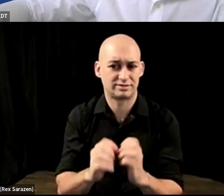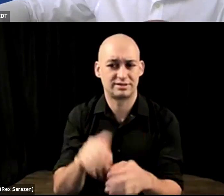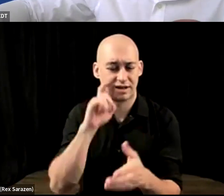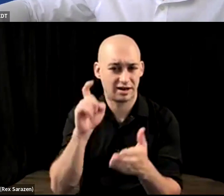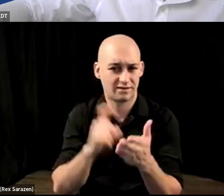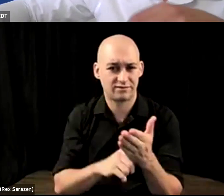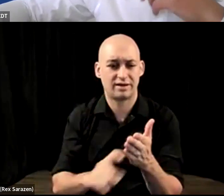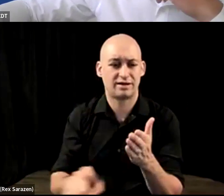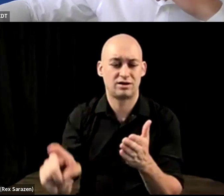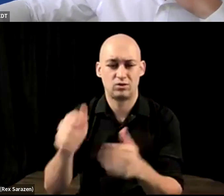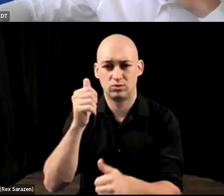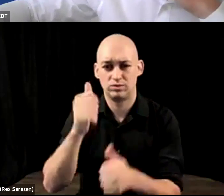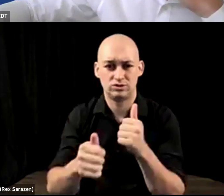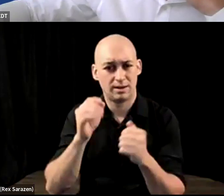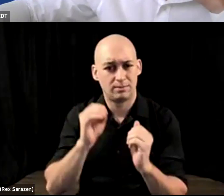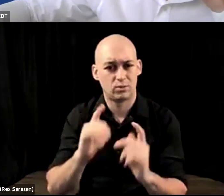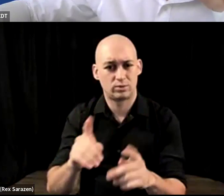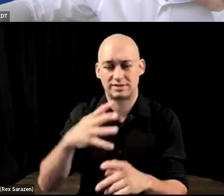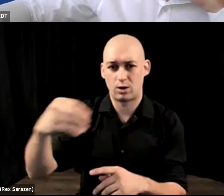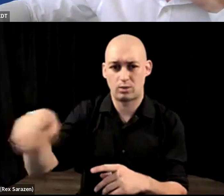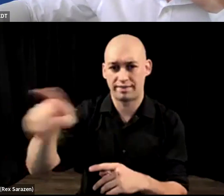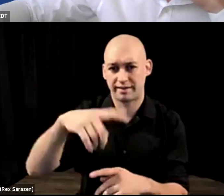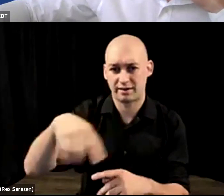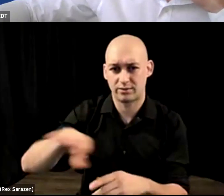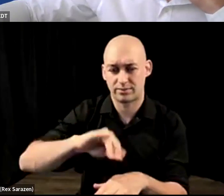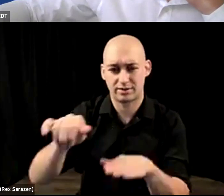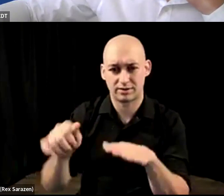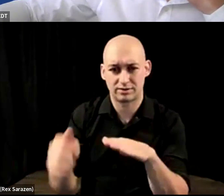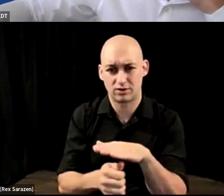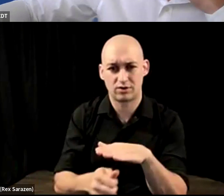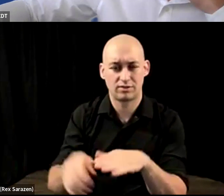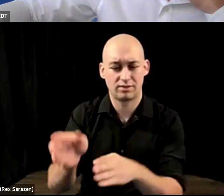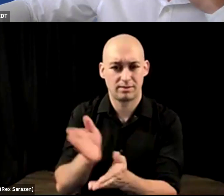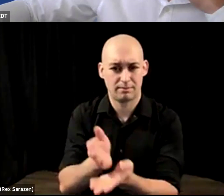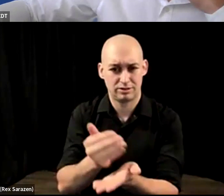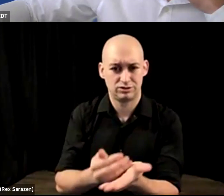know which opportunities are out there that would fall within the budget and have the biggest skill